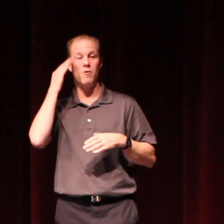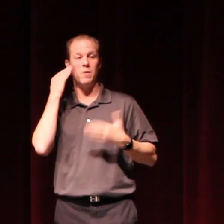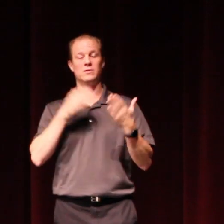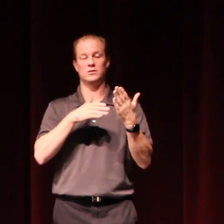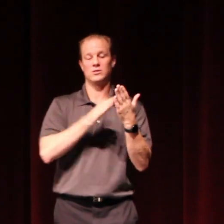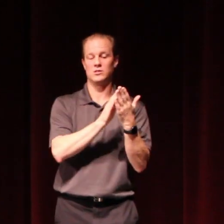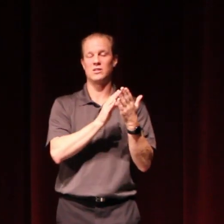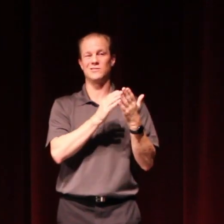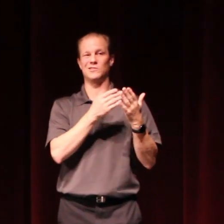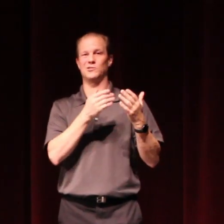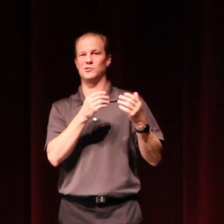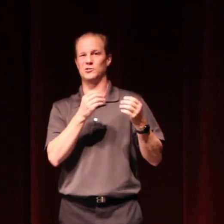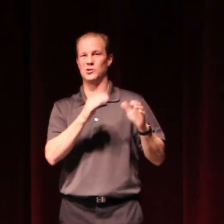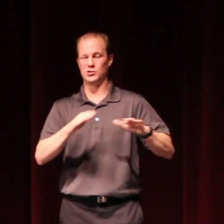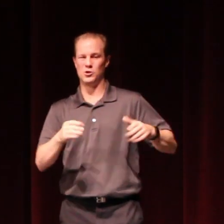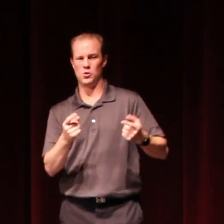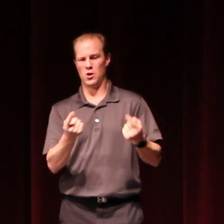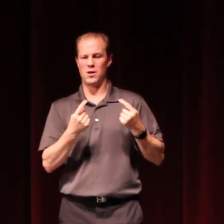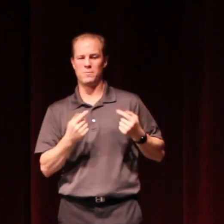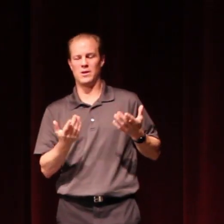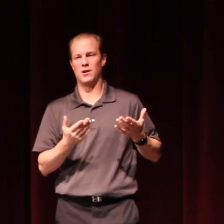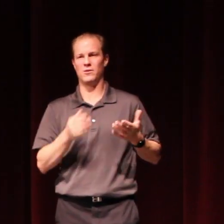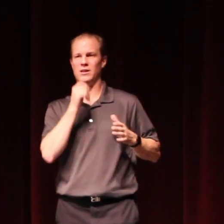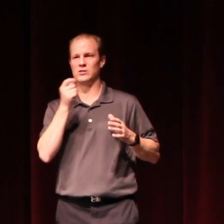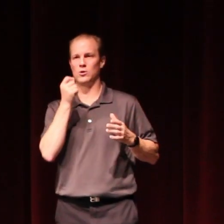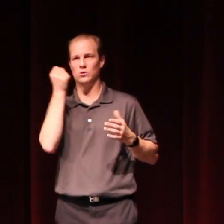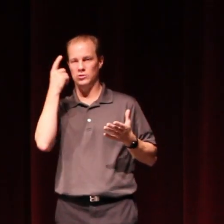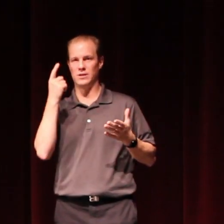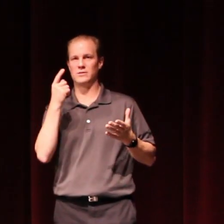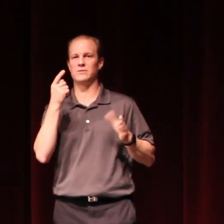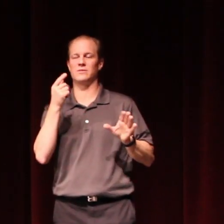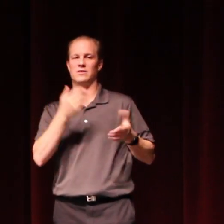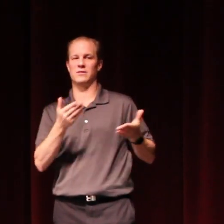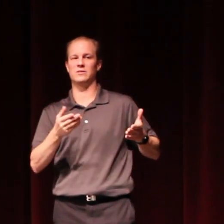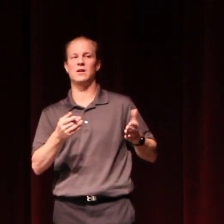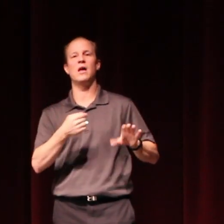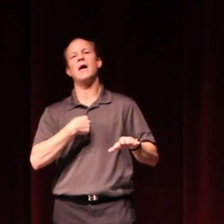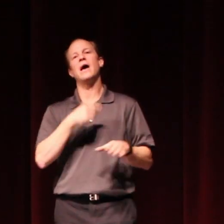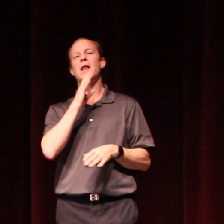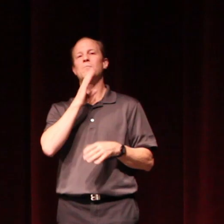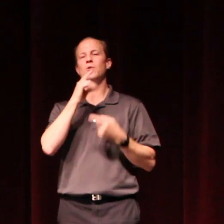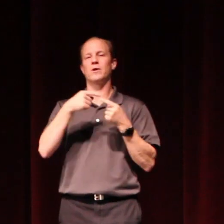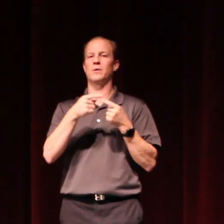here that don't understand everything, and I'm talking in particular about the bathroom policy,